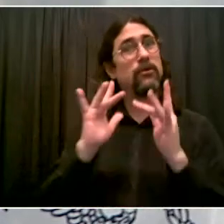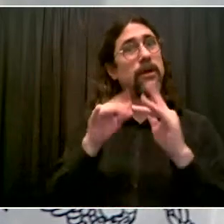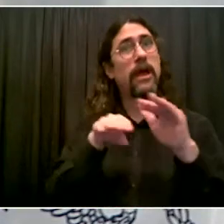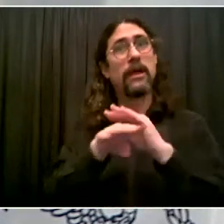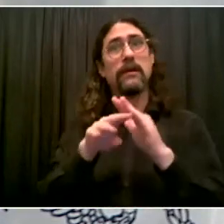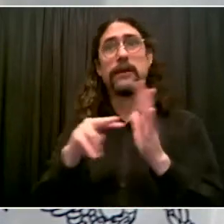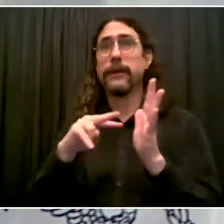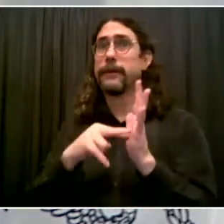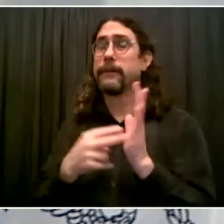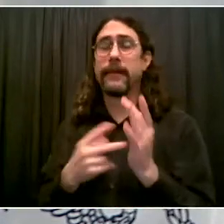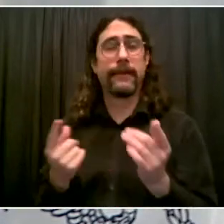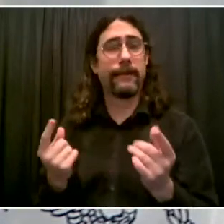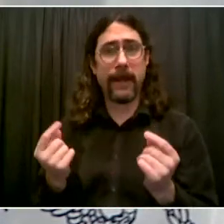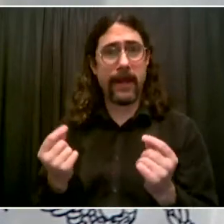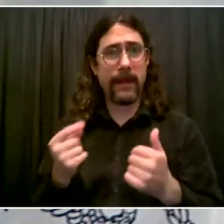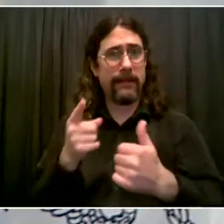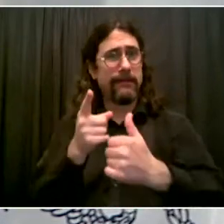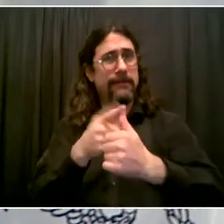THE GATEWAY TO EDUCATIONAL OPPORTUNITIESS